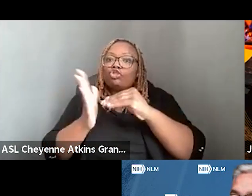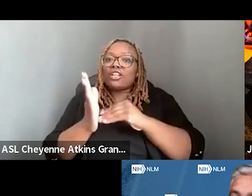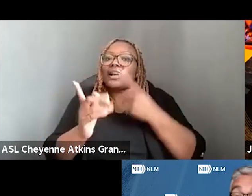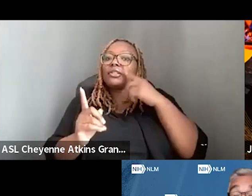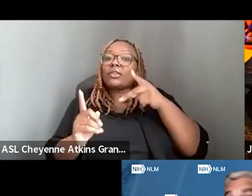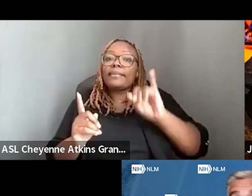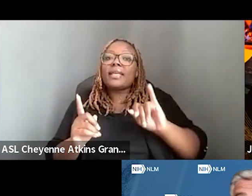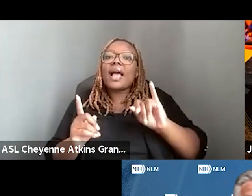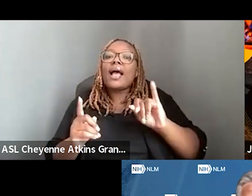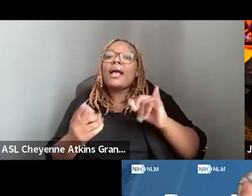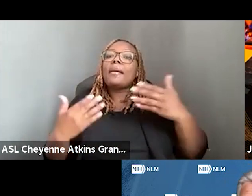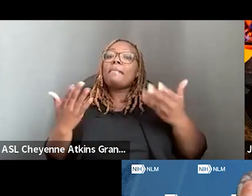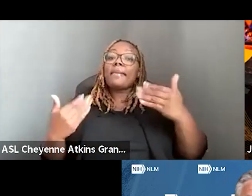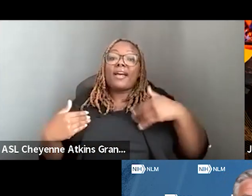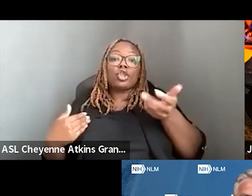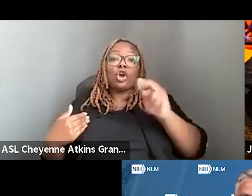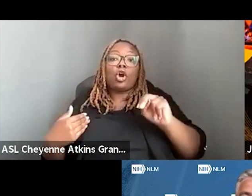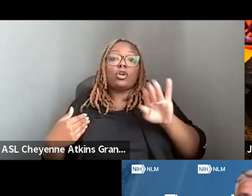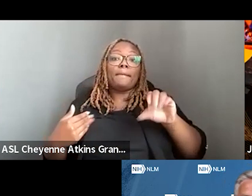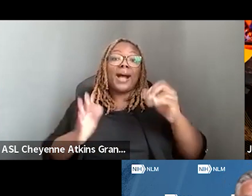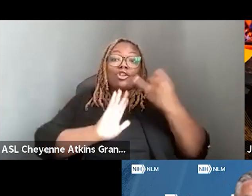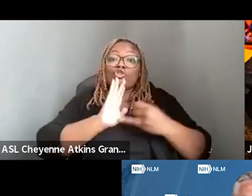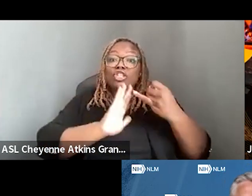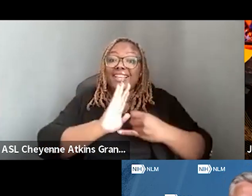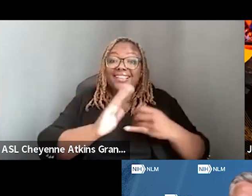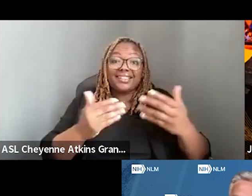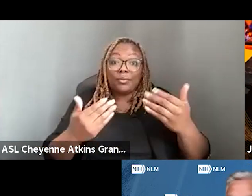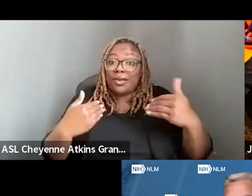And so they might have their own biosketch they want to have for themselves.